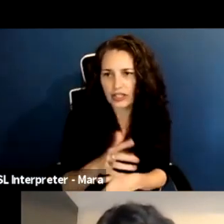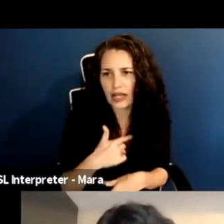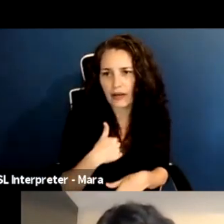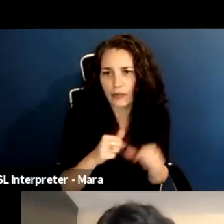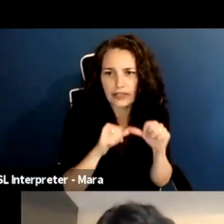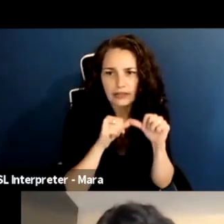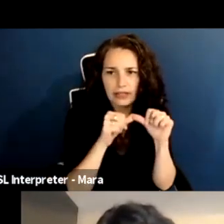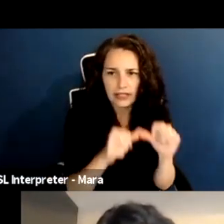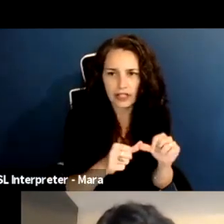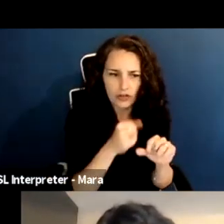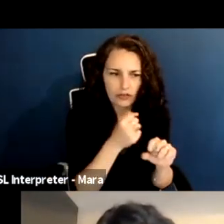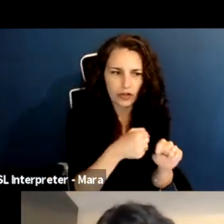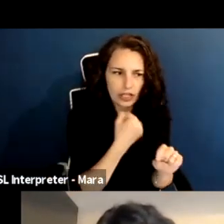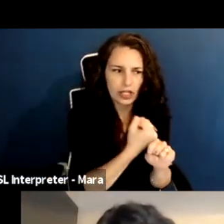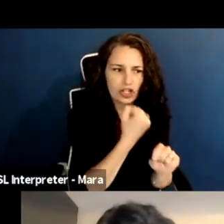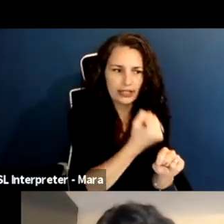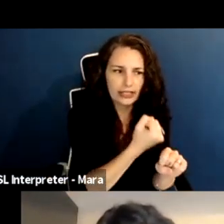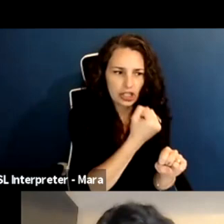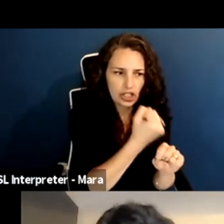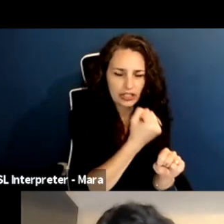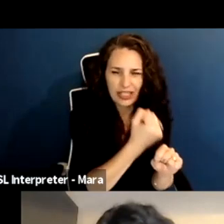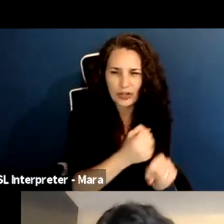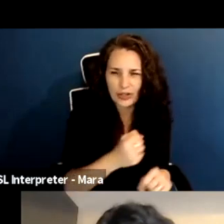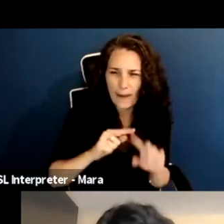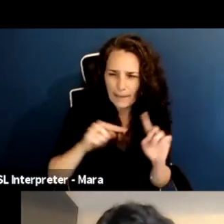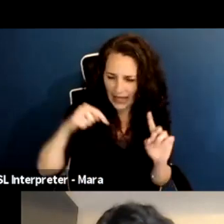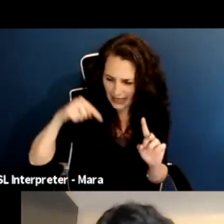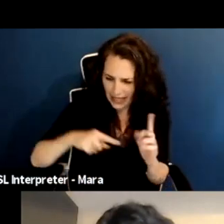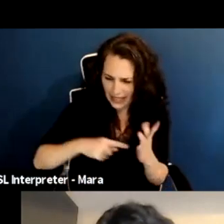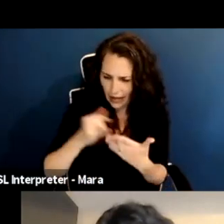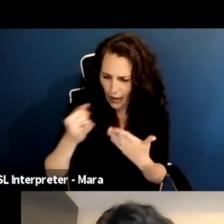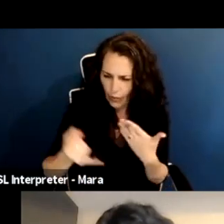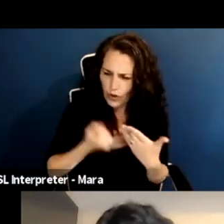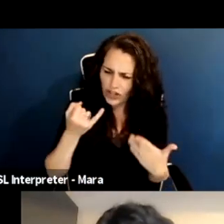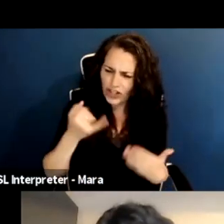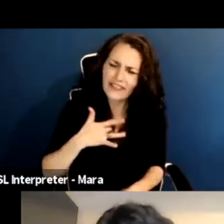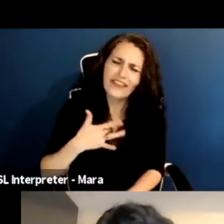There was something about this though that I think is just,